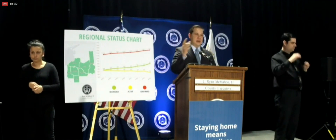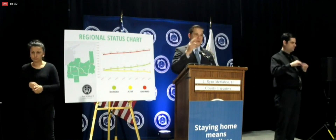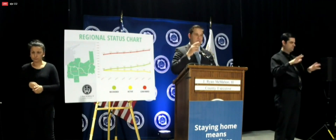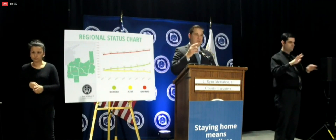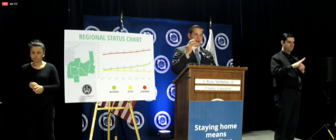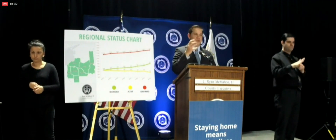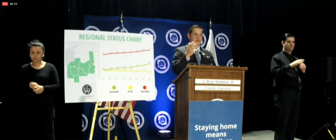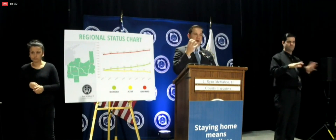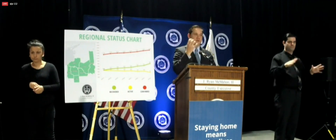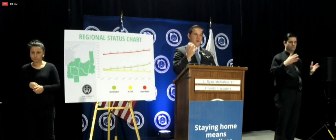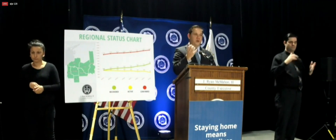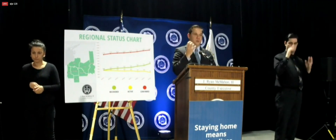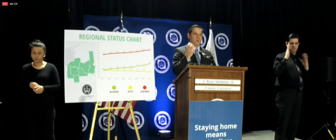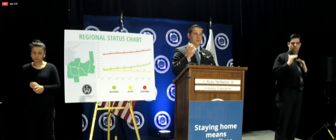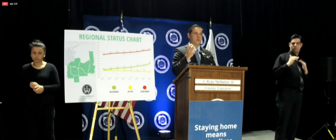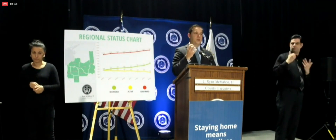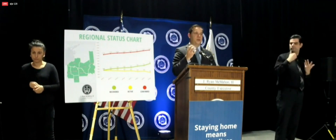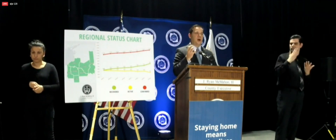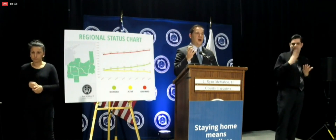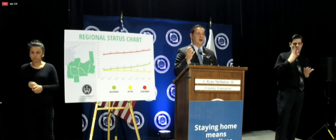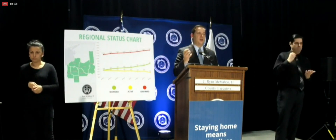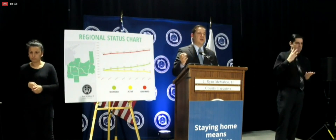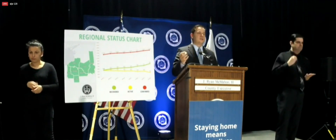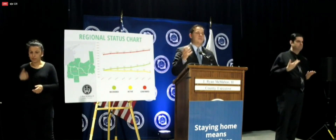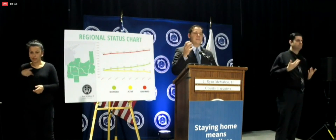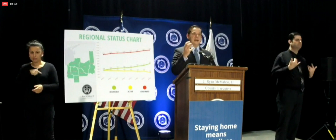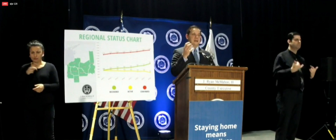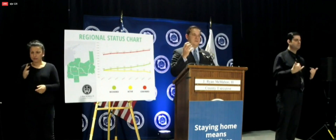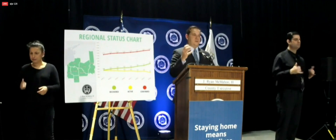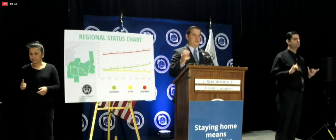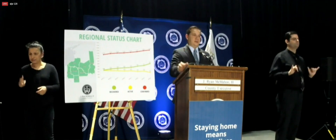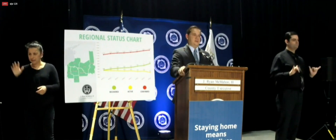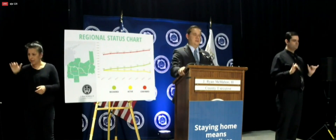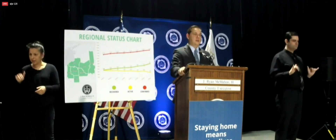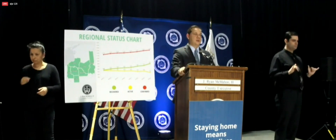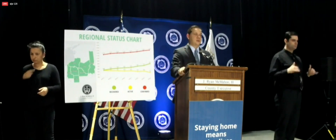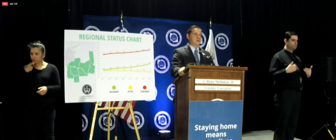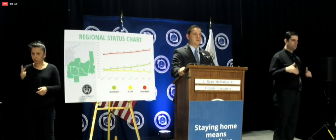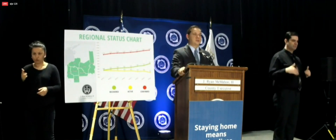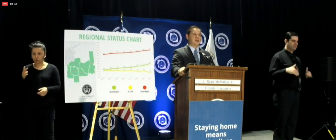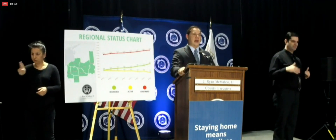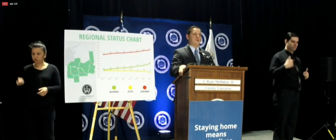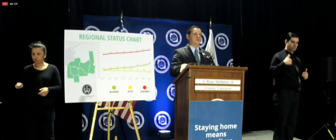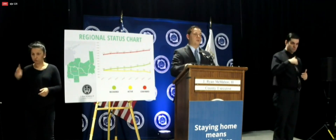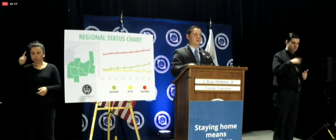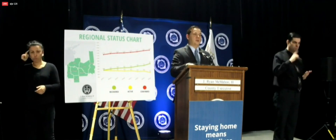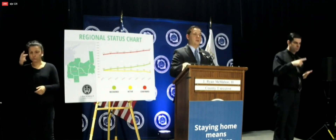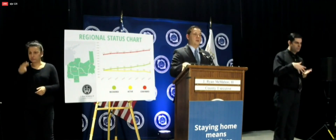THOUGHT ABOUT, PANDEMICS BEFORE. AND, ONCE YOU SEE IT HAPPEN, YOU SEE HOWING FROM ALE AND HOW VULNERABLE THAT WE REALLY ARE,